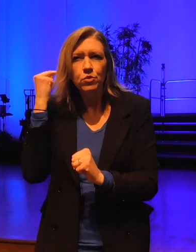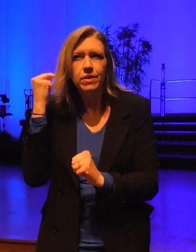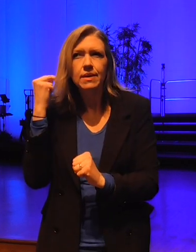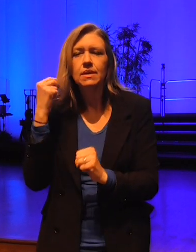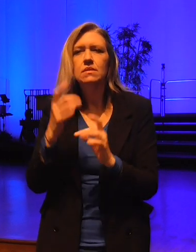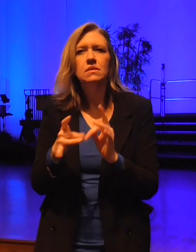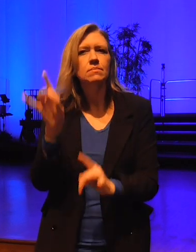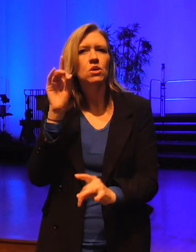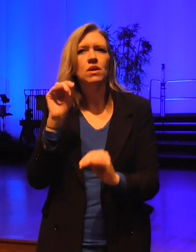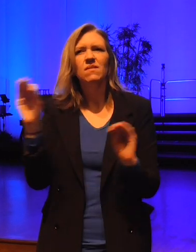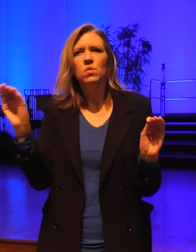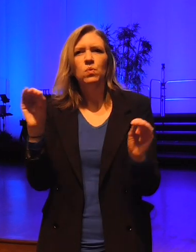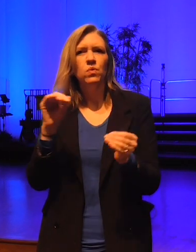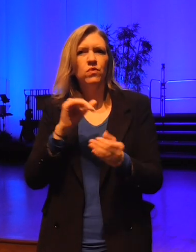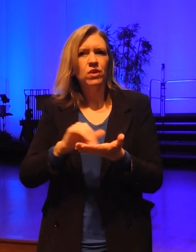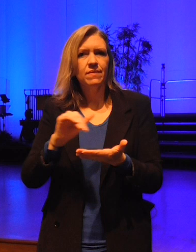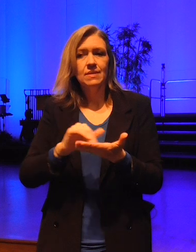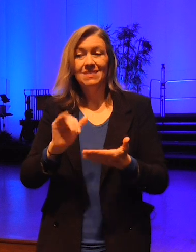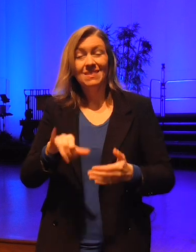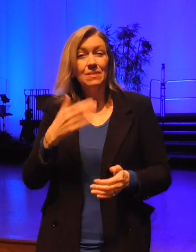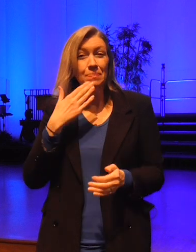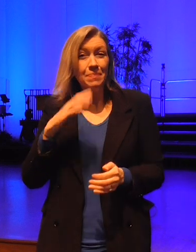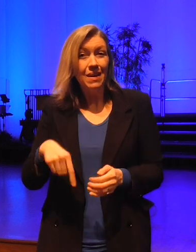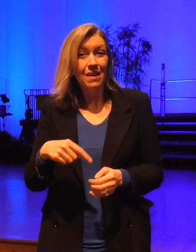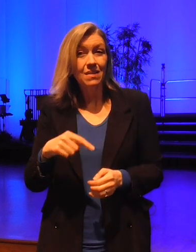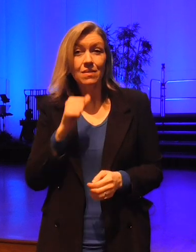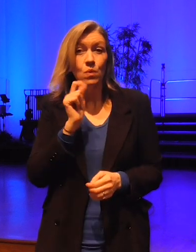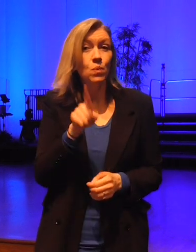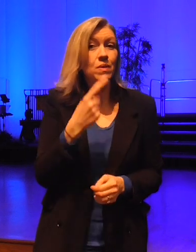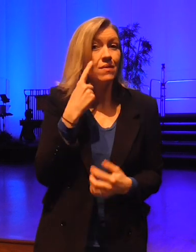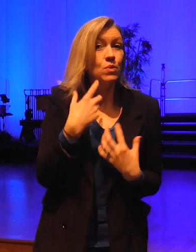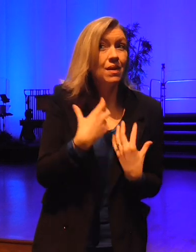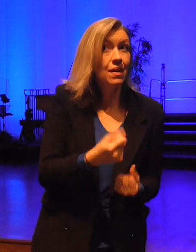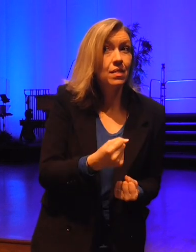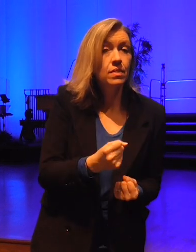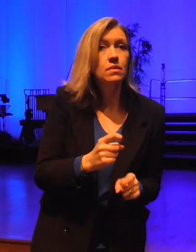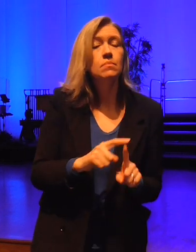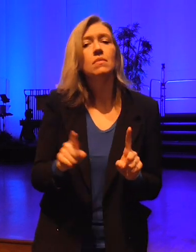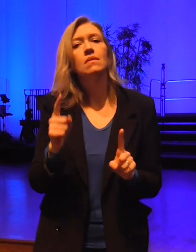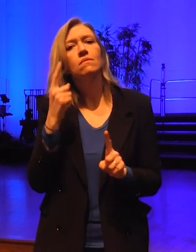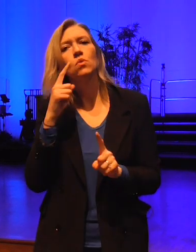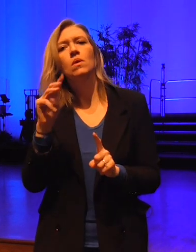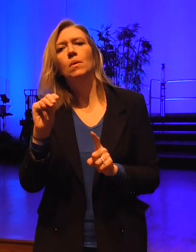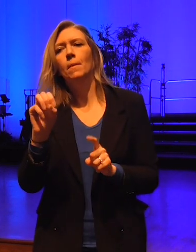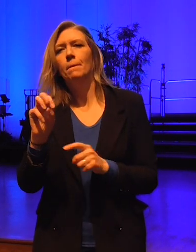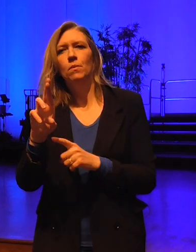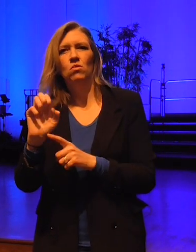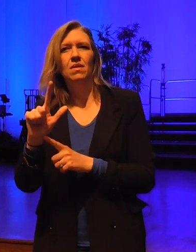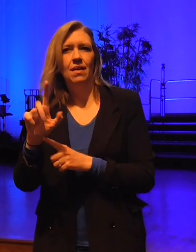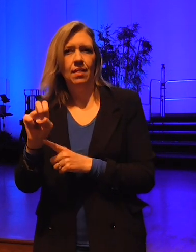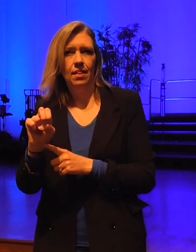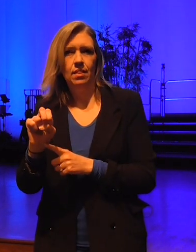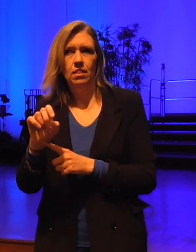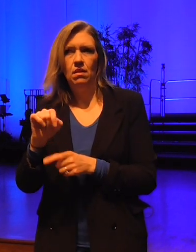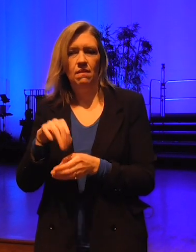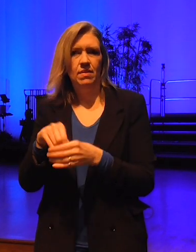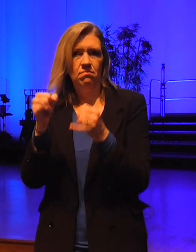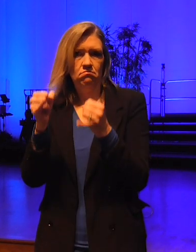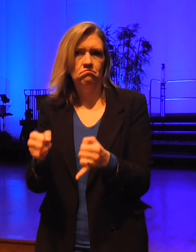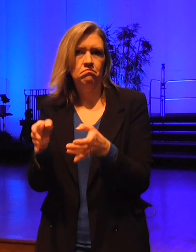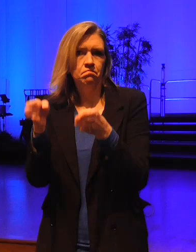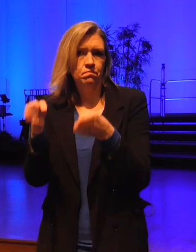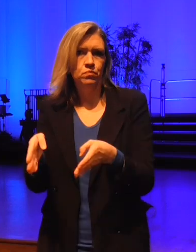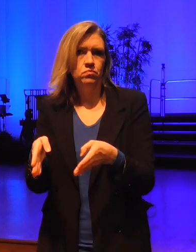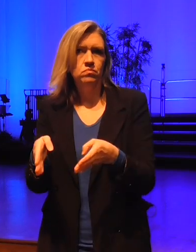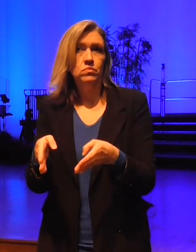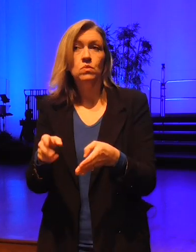is bad not only for the health but for the morale of the IND individual there's only one person that